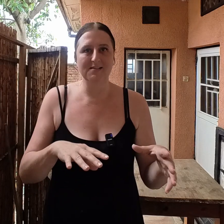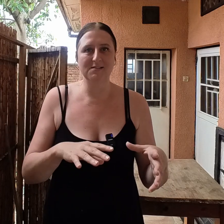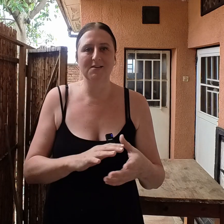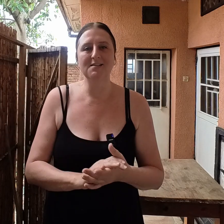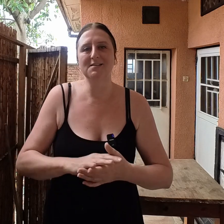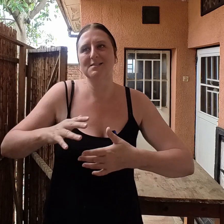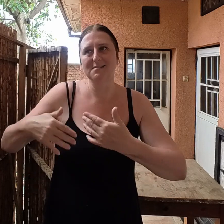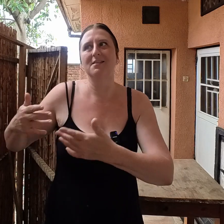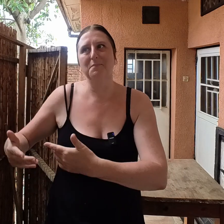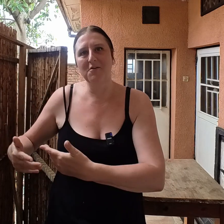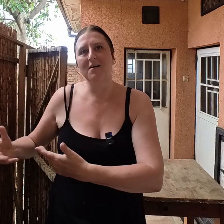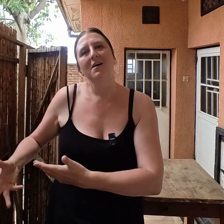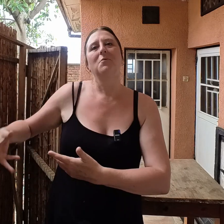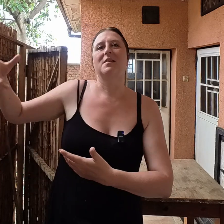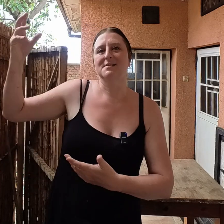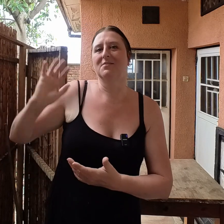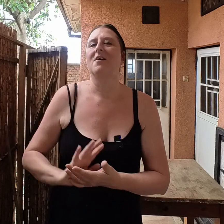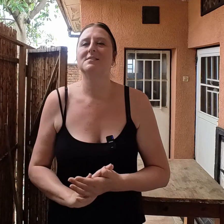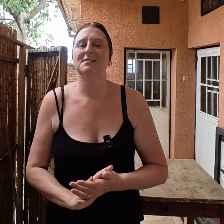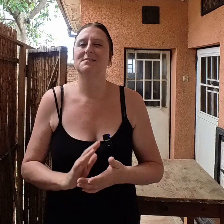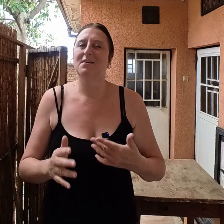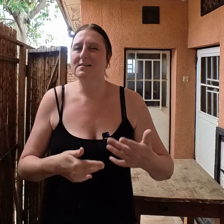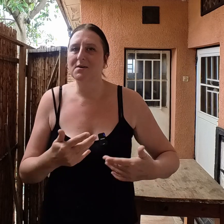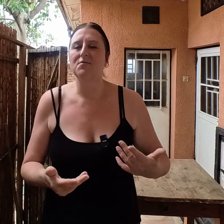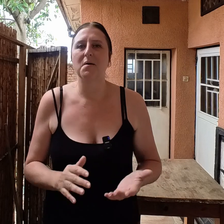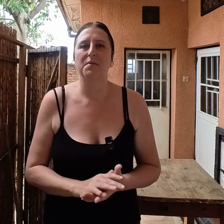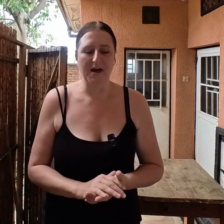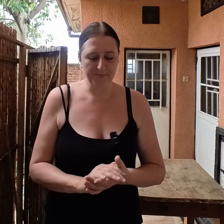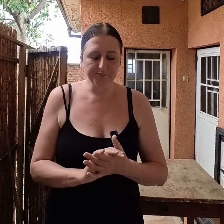than districts, so it sounds like 'the burough where the sun rises.' So, that's how I remember that.